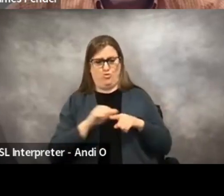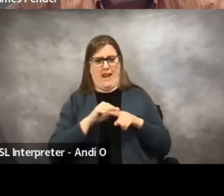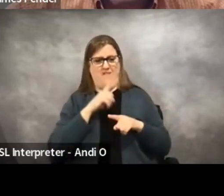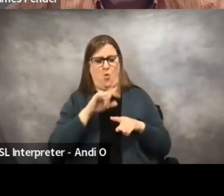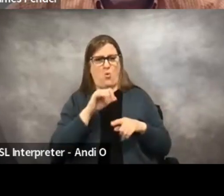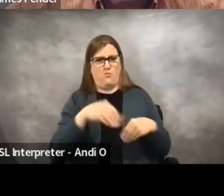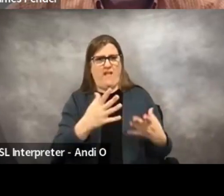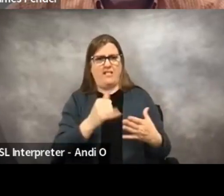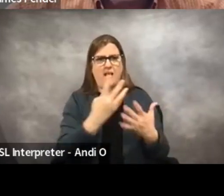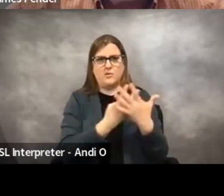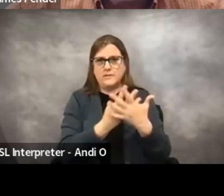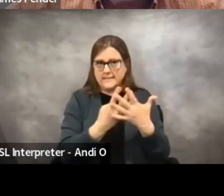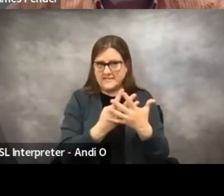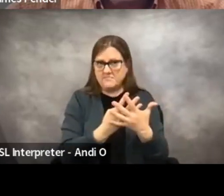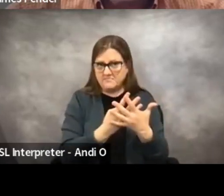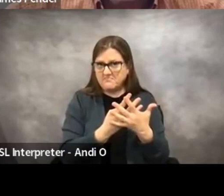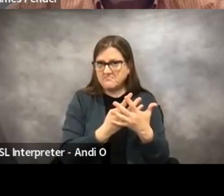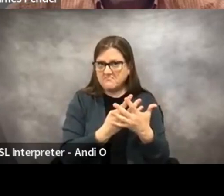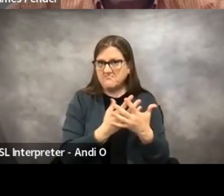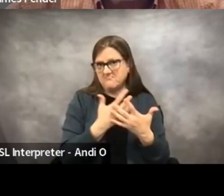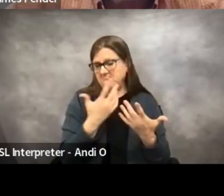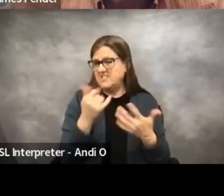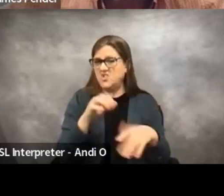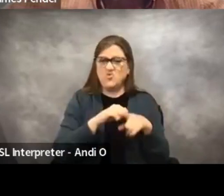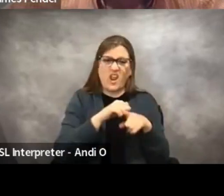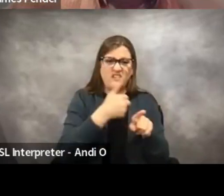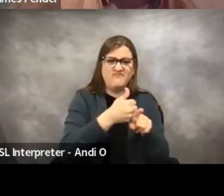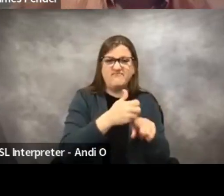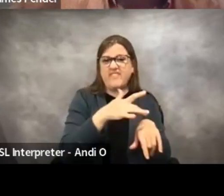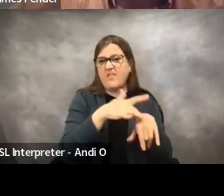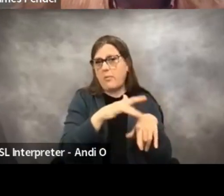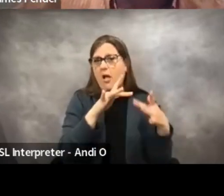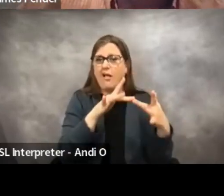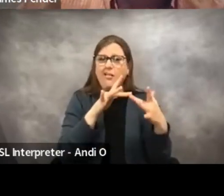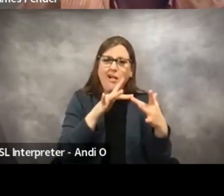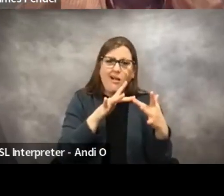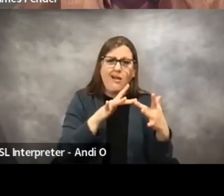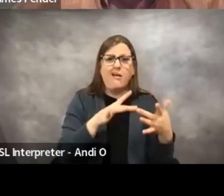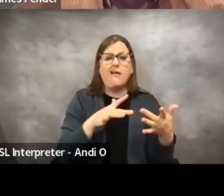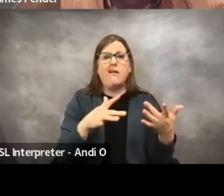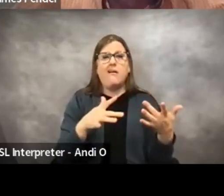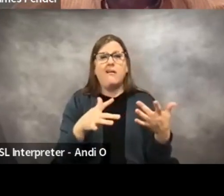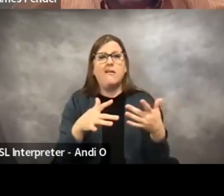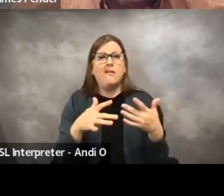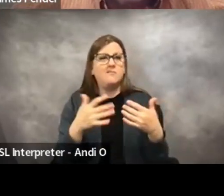training is available online. And it's it's not so hard to